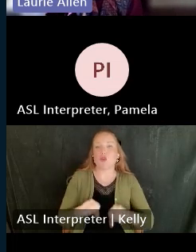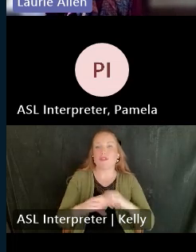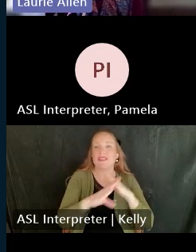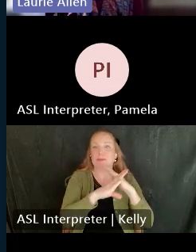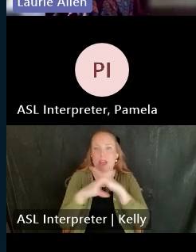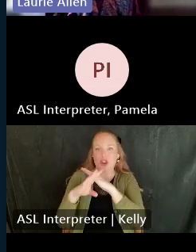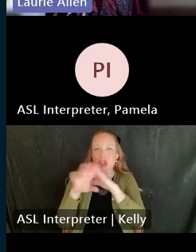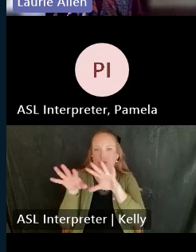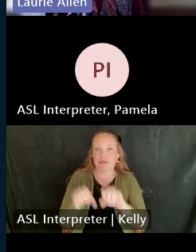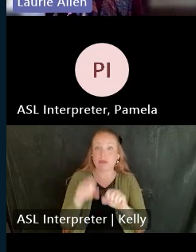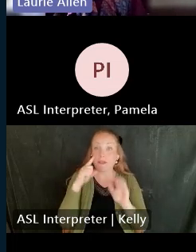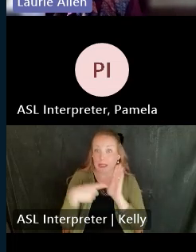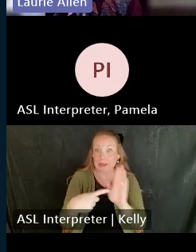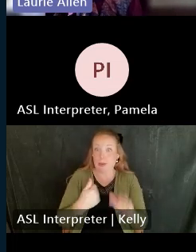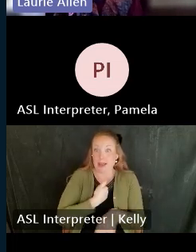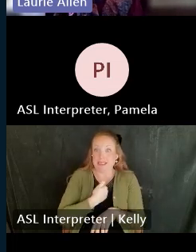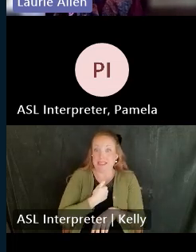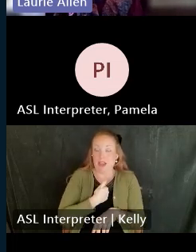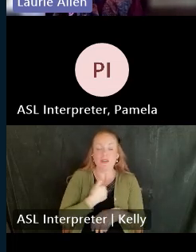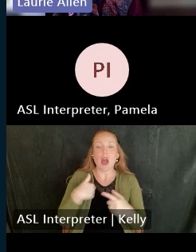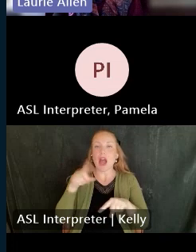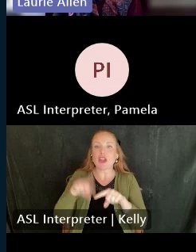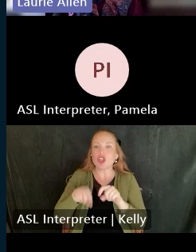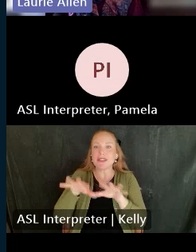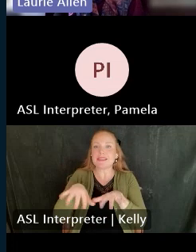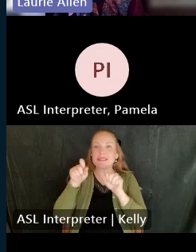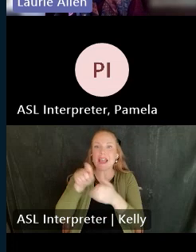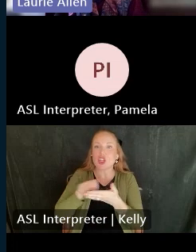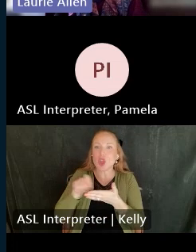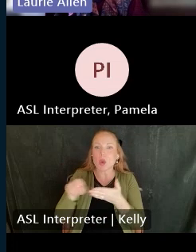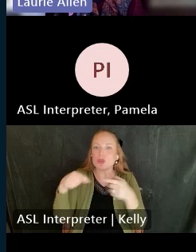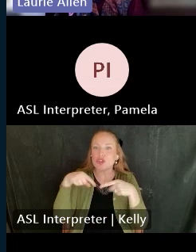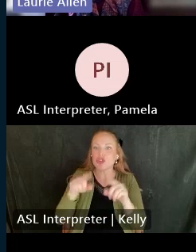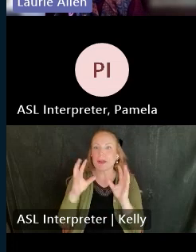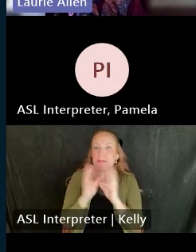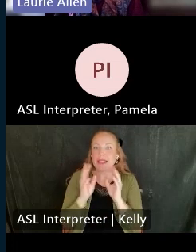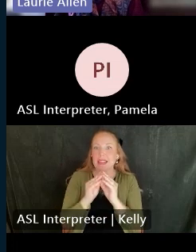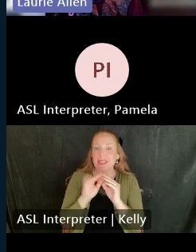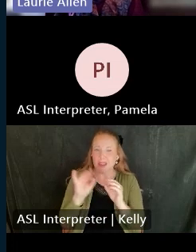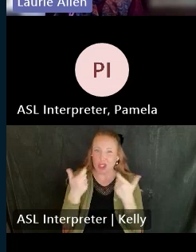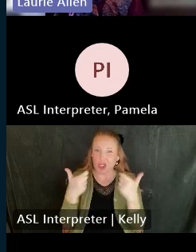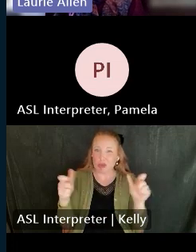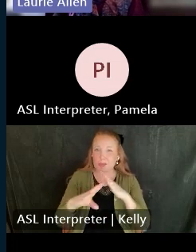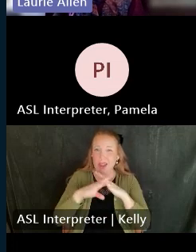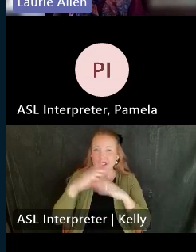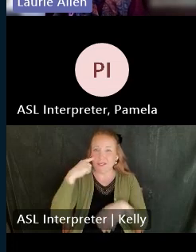My barrier was not being able to take notes during a Teams meeting. That was a huge barrier for me That copilot is removed.